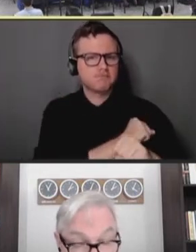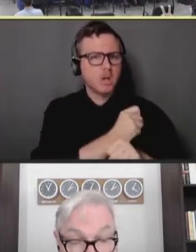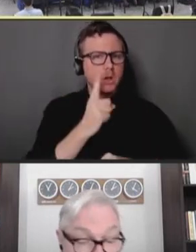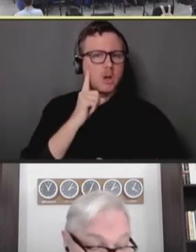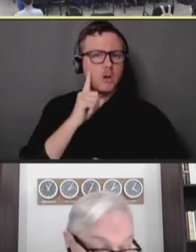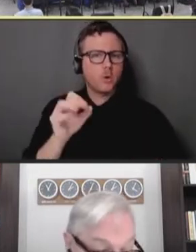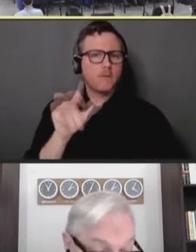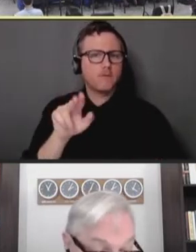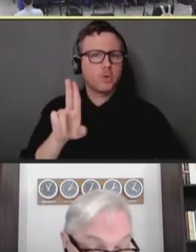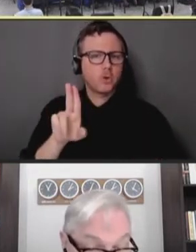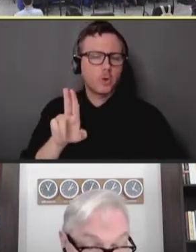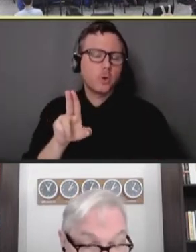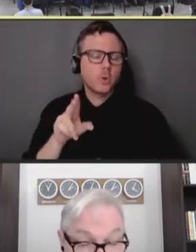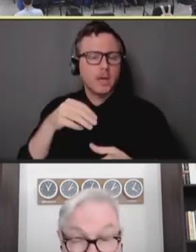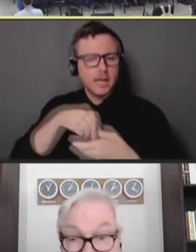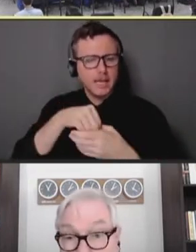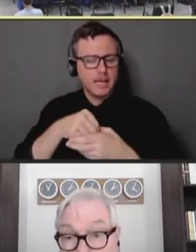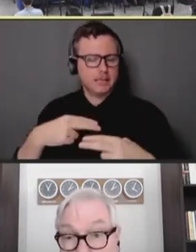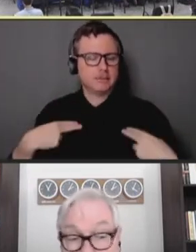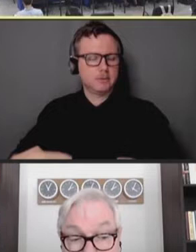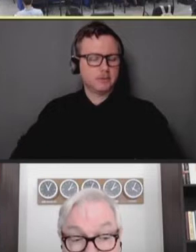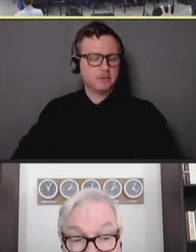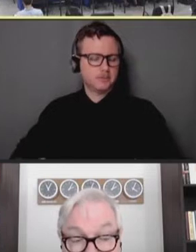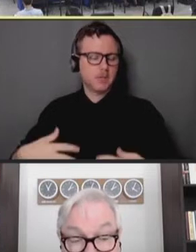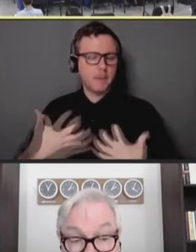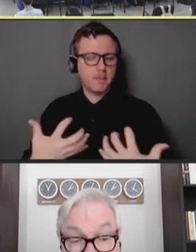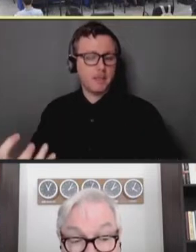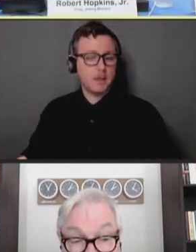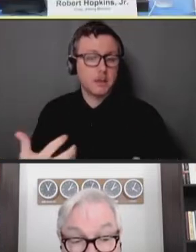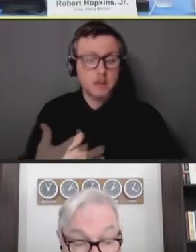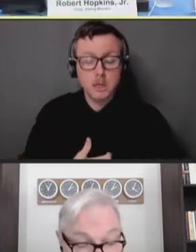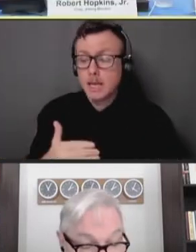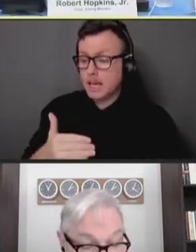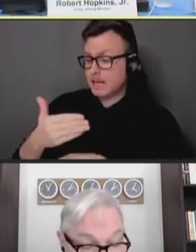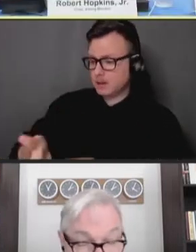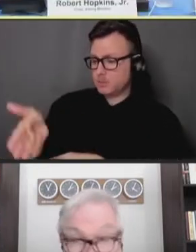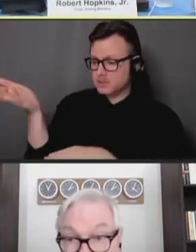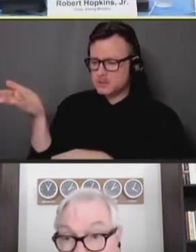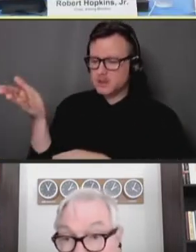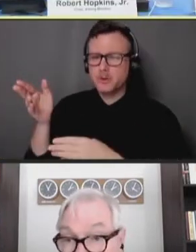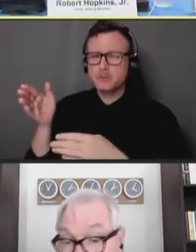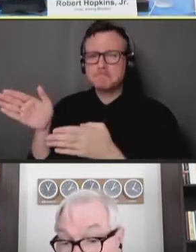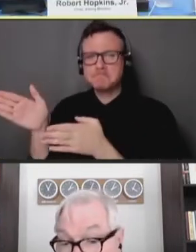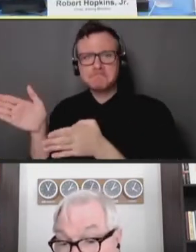Robert Hopkins: Our next presentations are focused in a bit different direction.